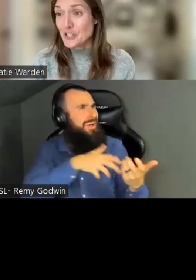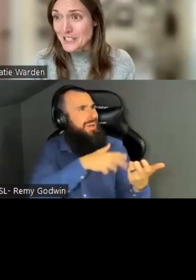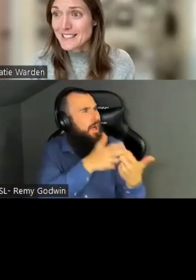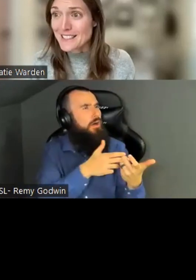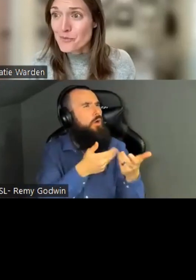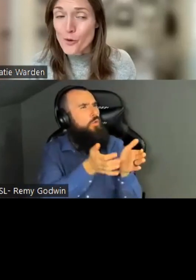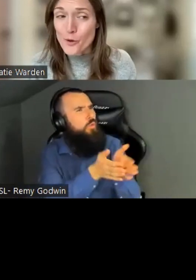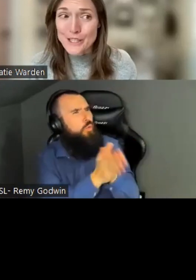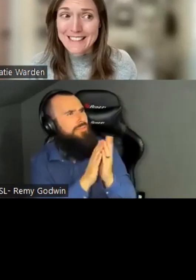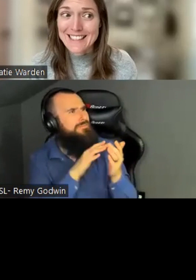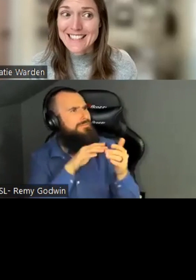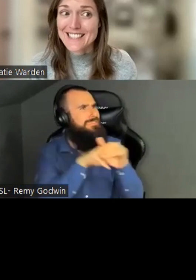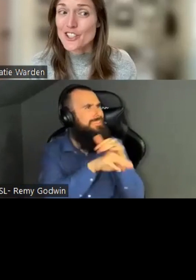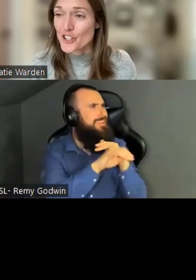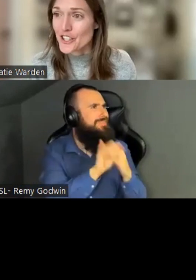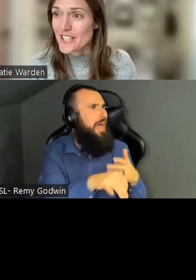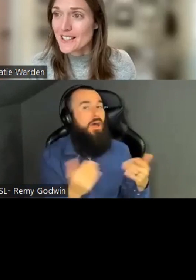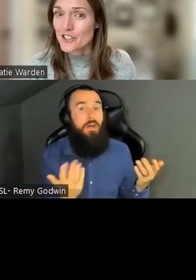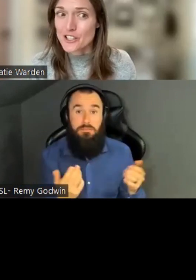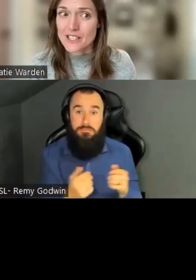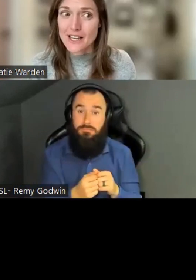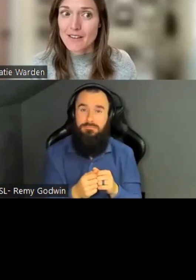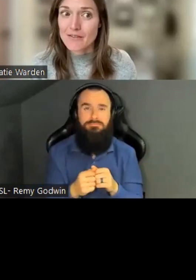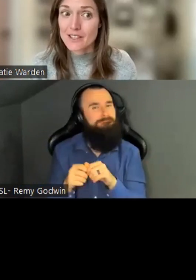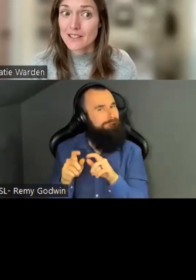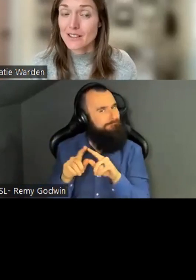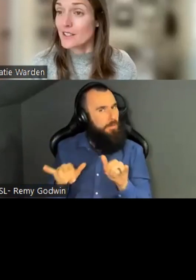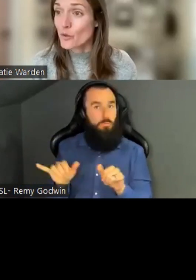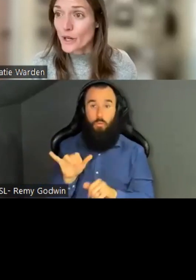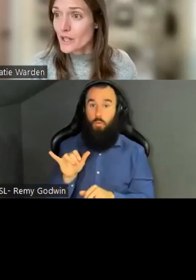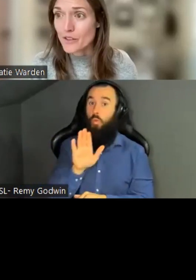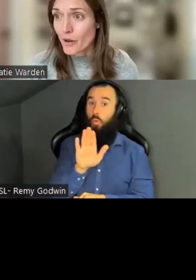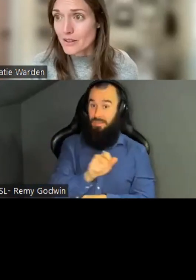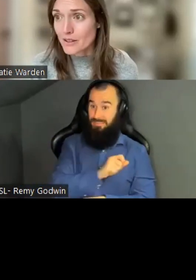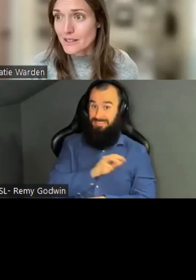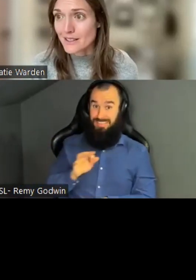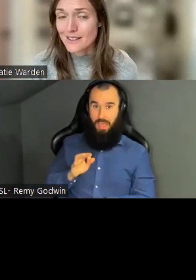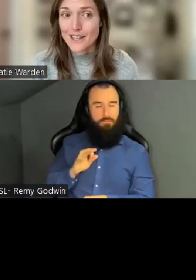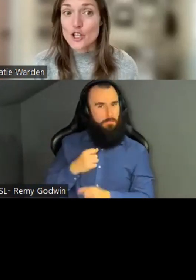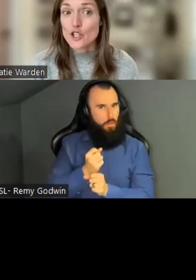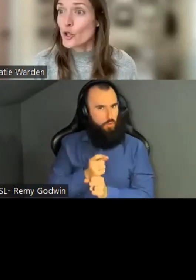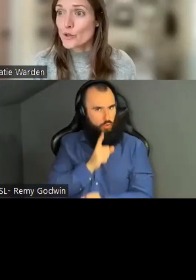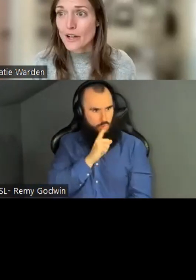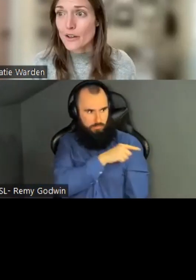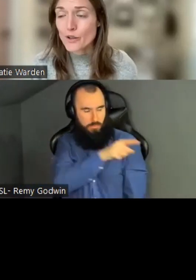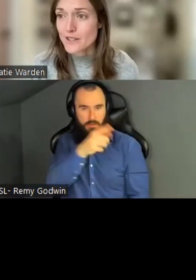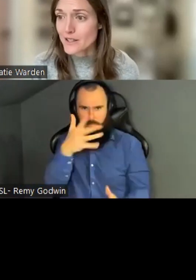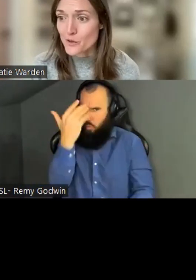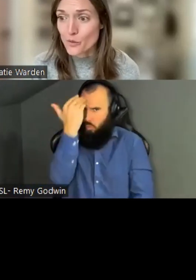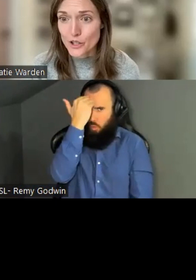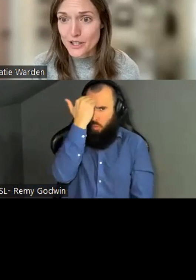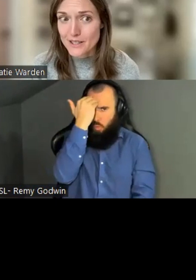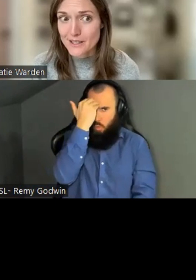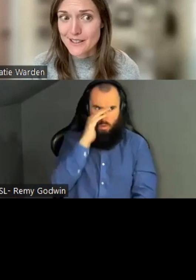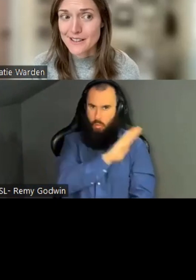Just as important is ensuring that your staff is aware of the policy, knows how the process works.